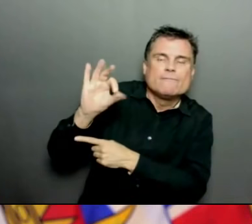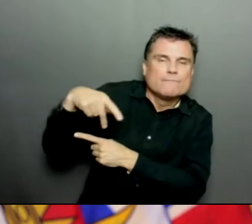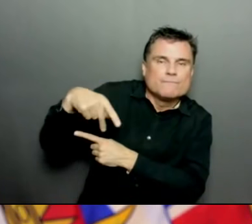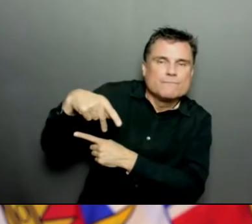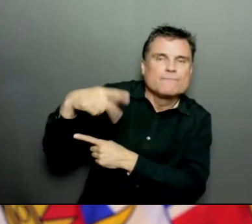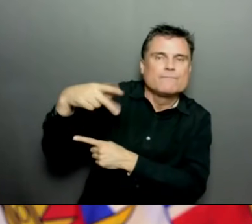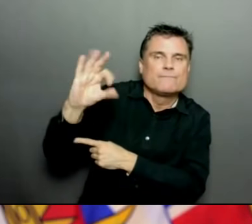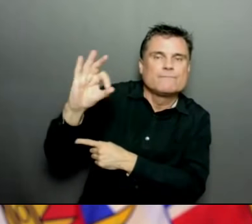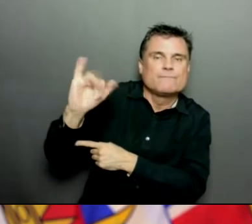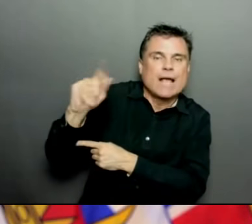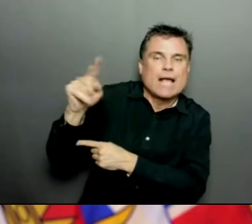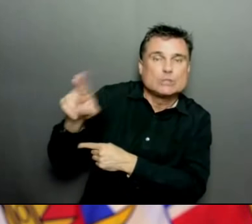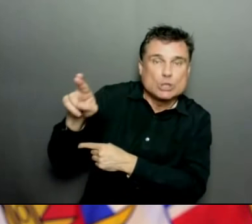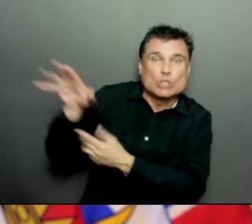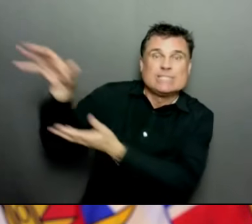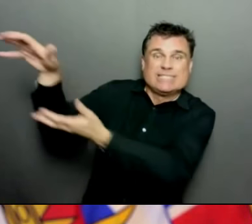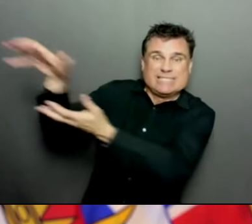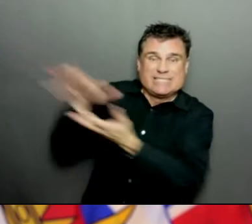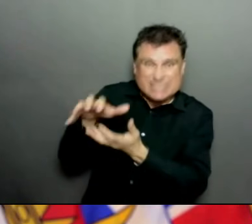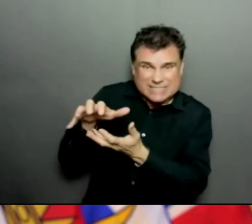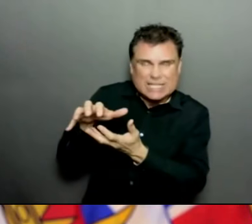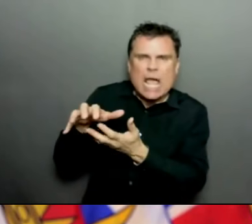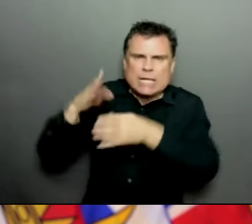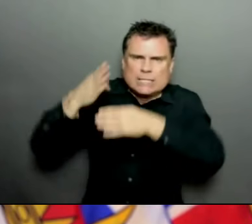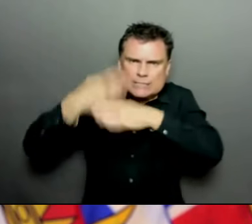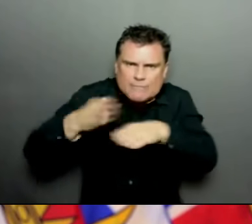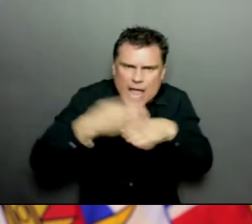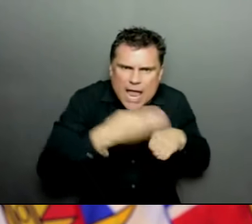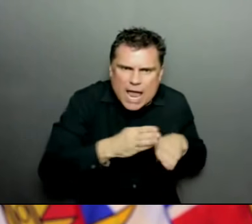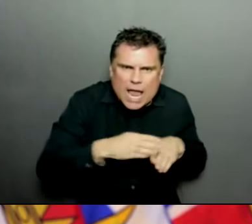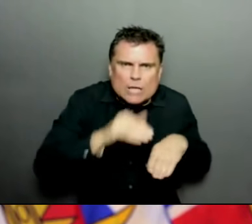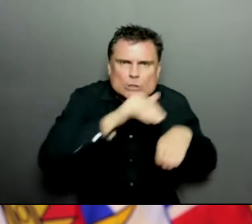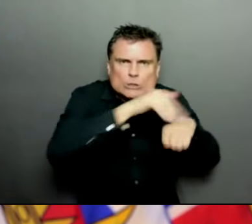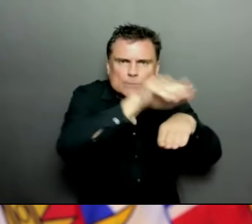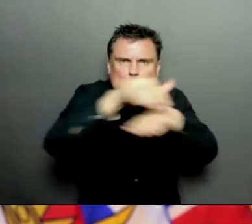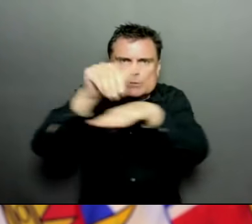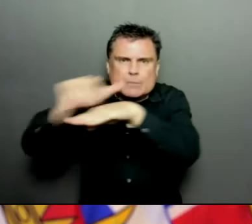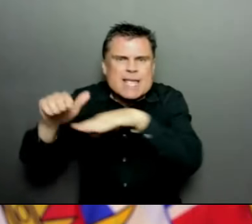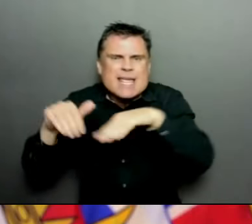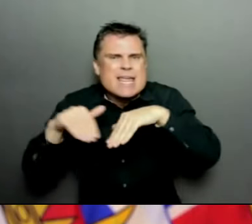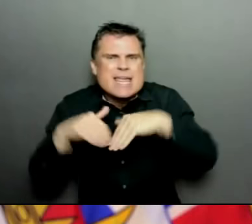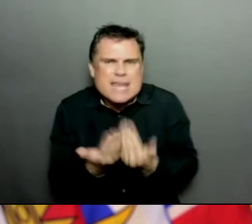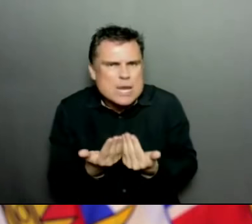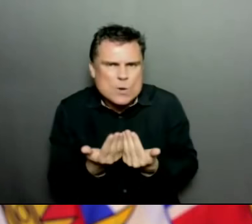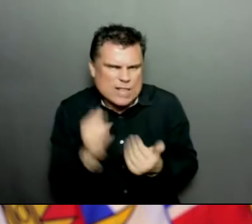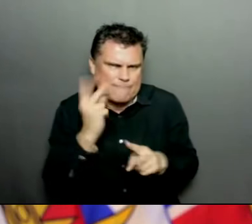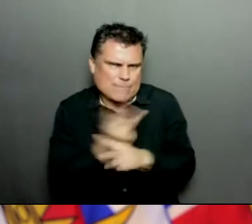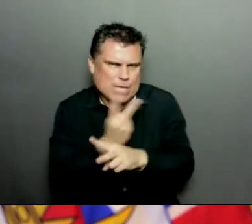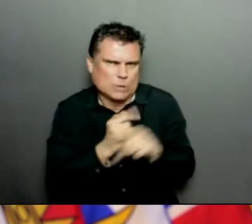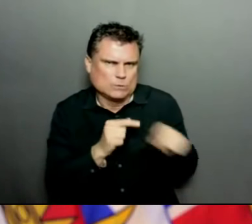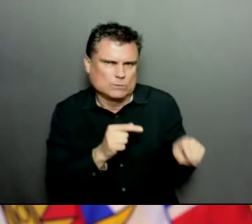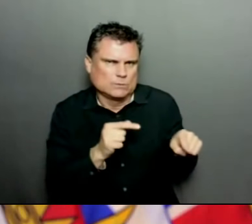So yes, that is a plan. The other part we are looking at is when we start to see the